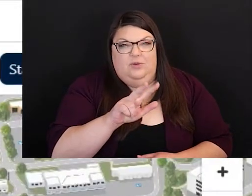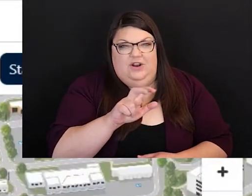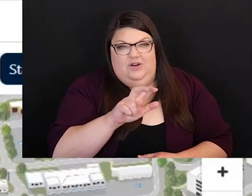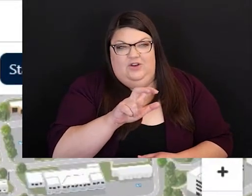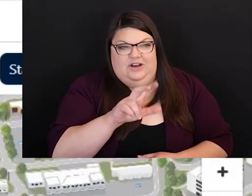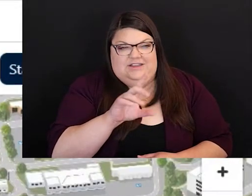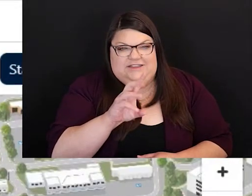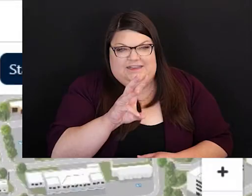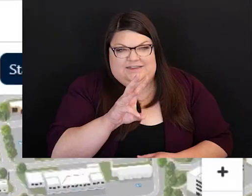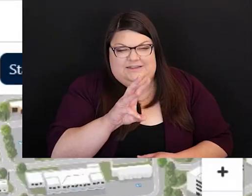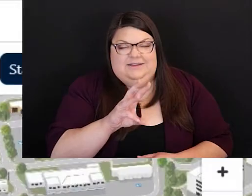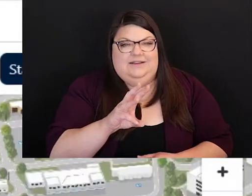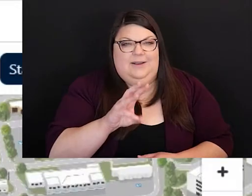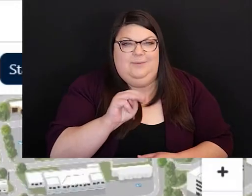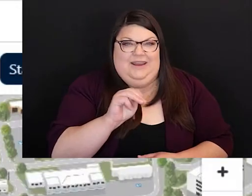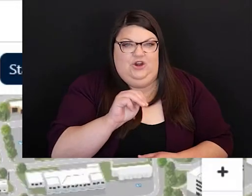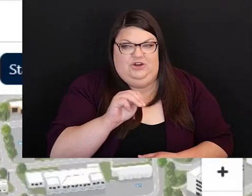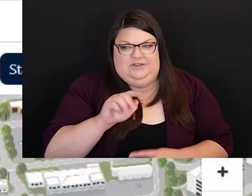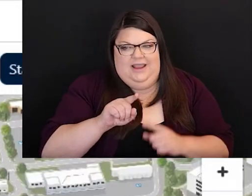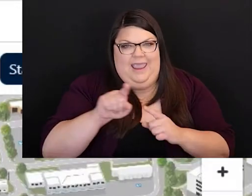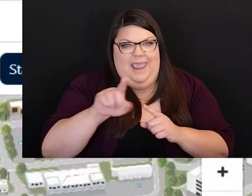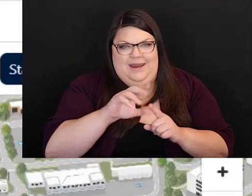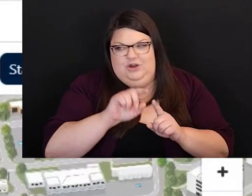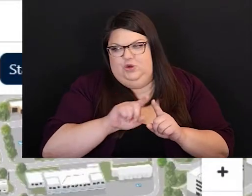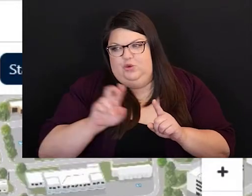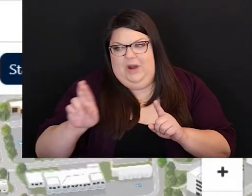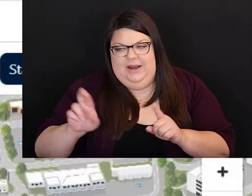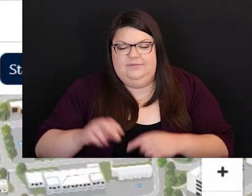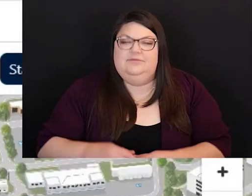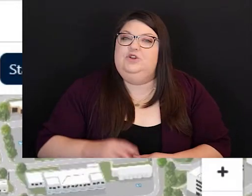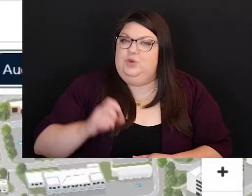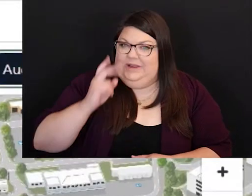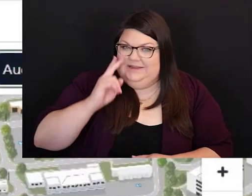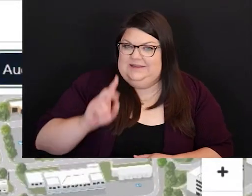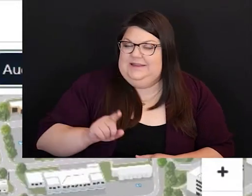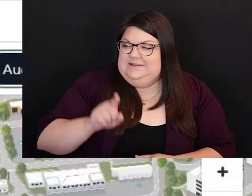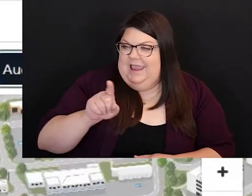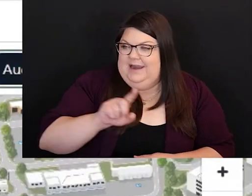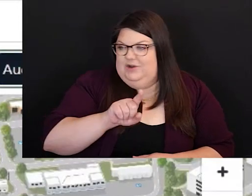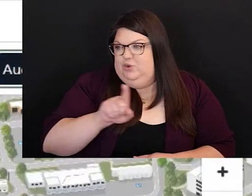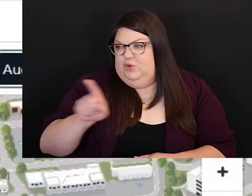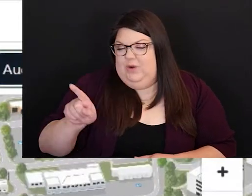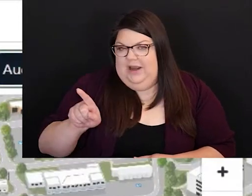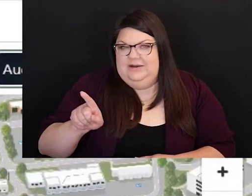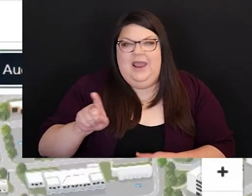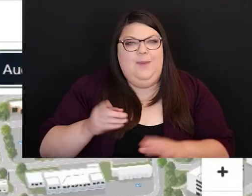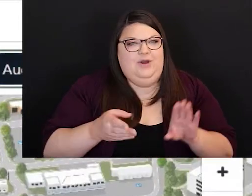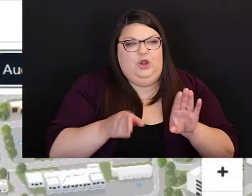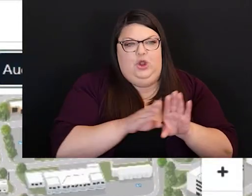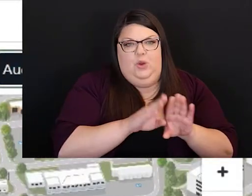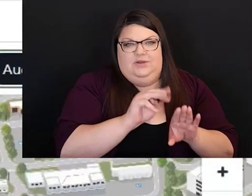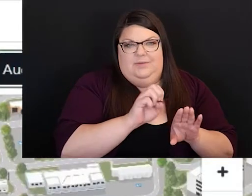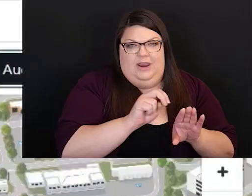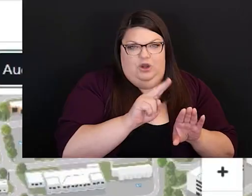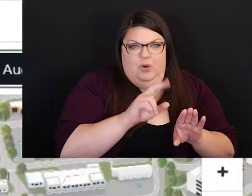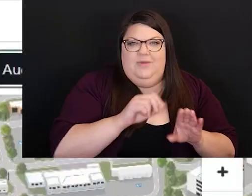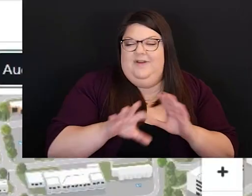So, the road is ahead of us and to the right. I'm going to close out of this menu. Escape. App ca- And go find the road and follow it.